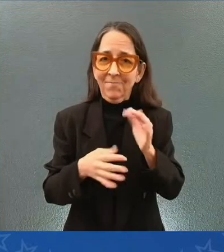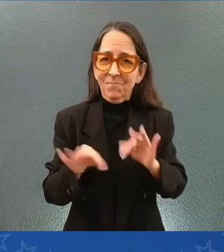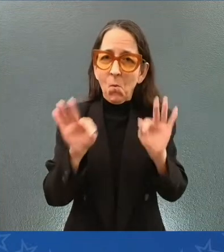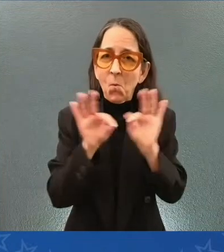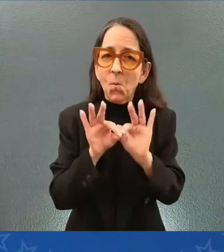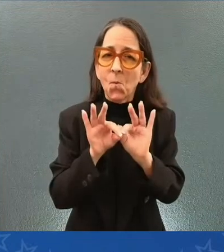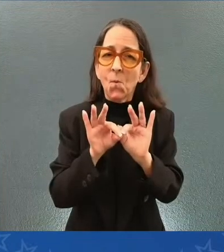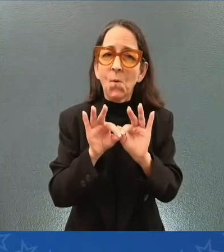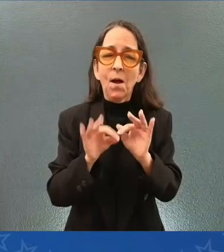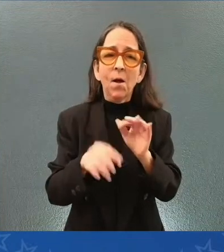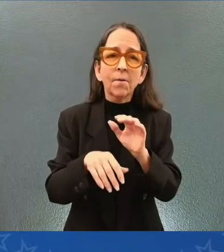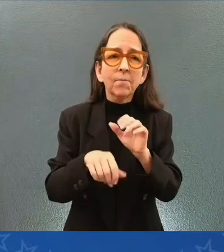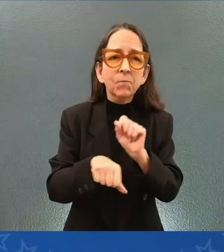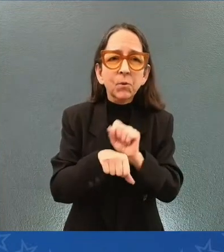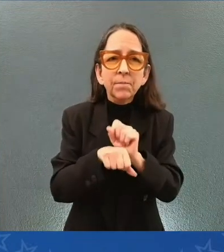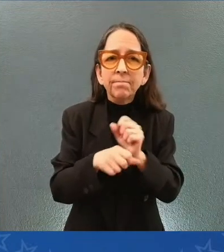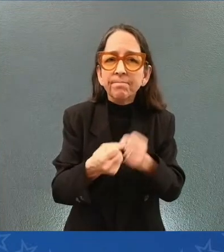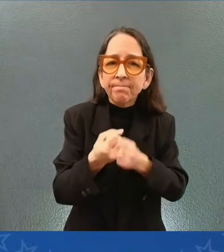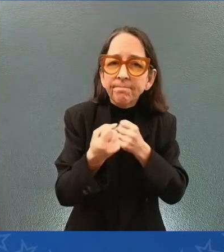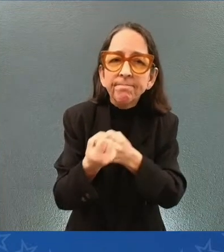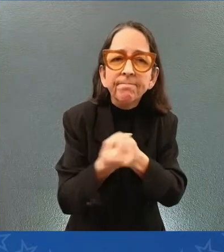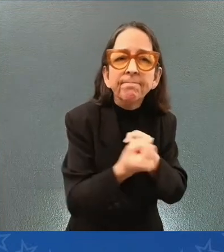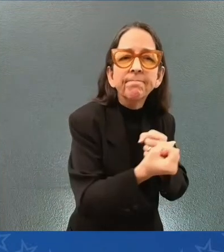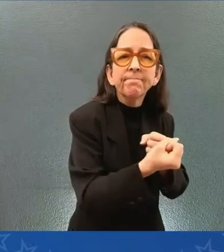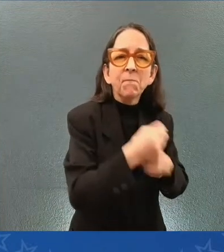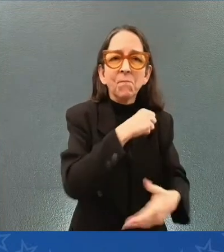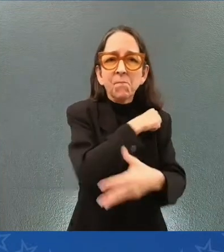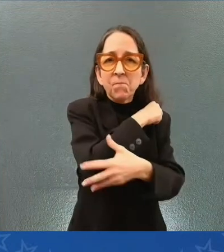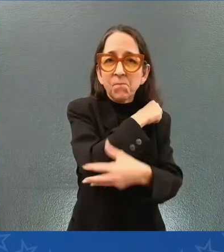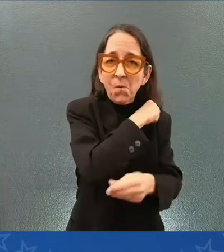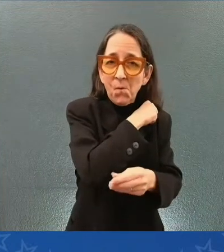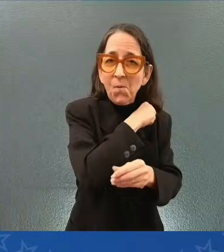as we choose not division, not hatred, not violence or lawlessness,